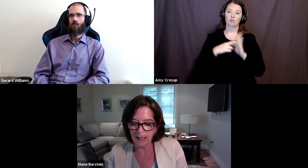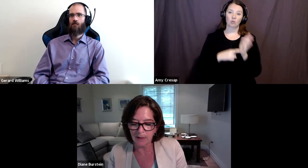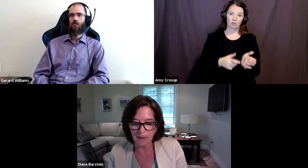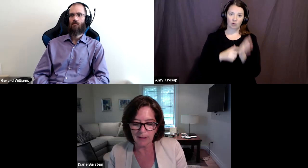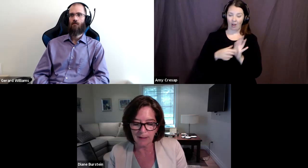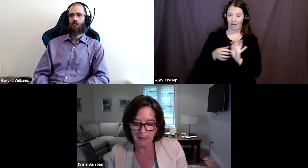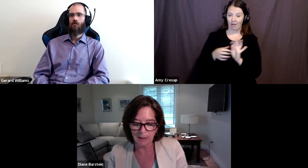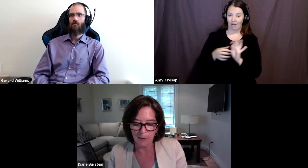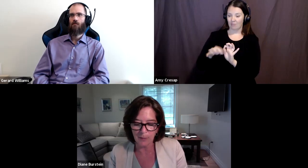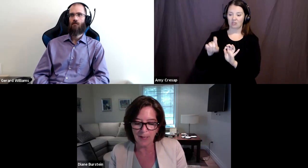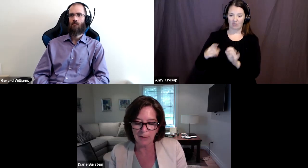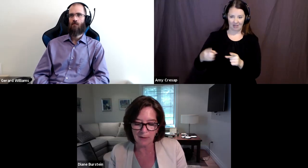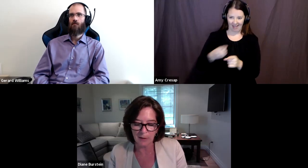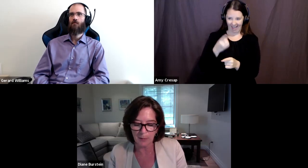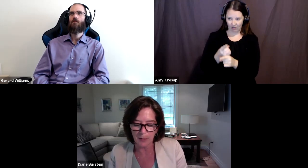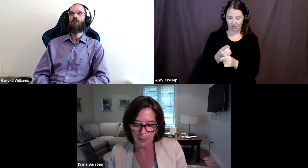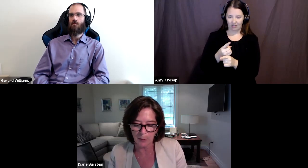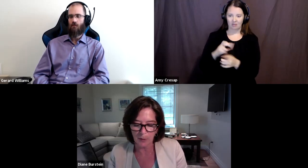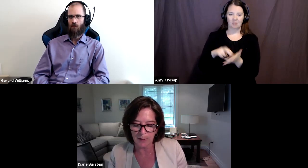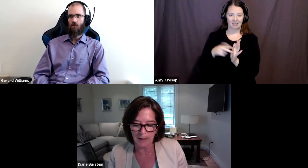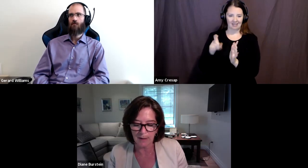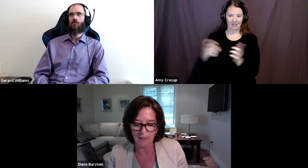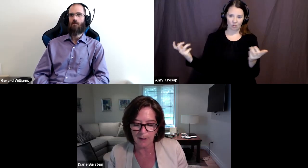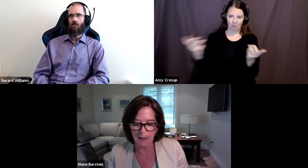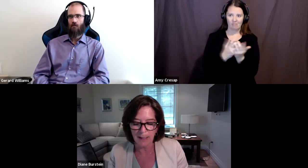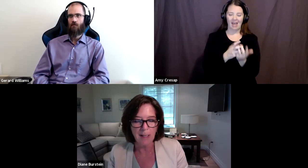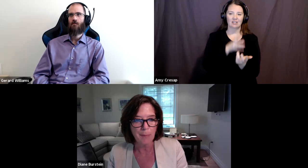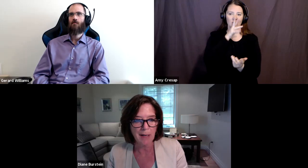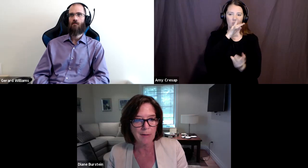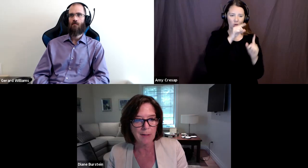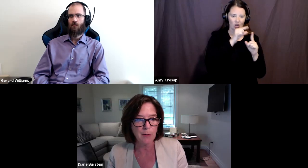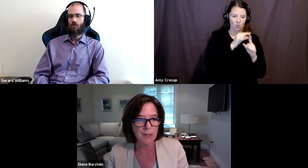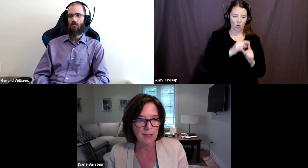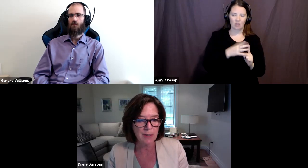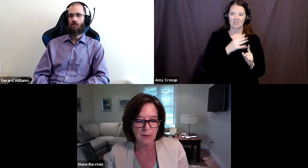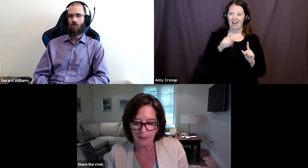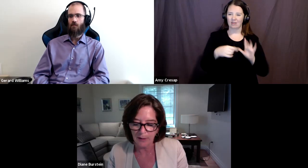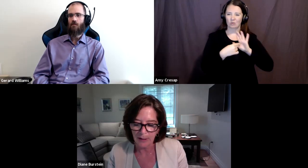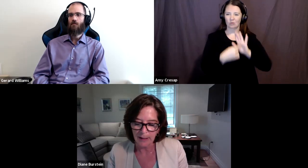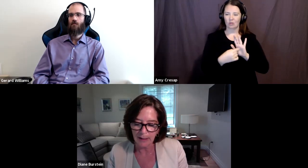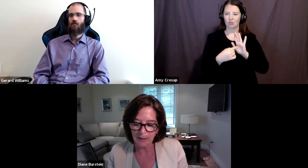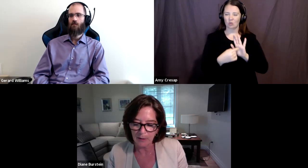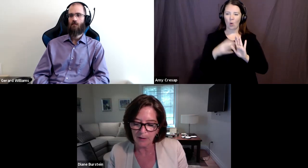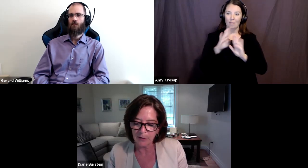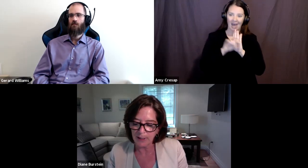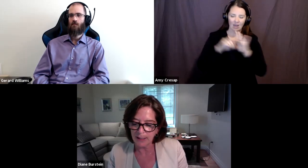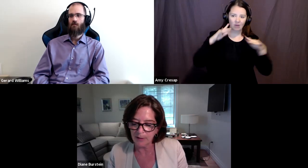accurate, in other words, match the spoken words and convey background noises or other